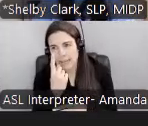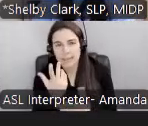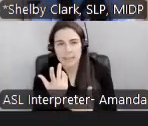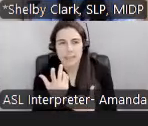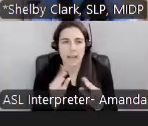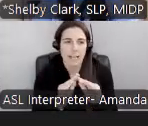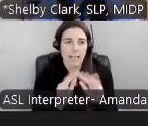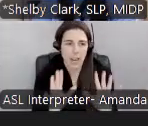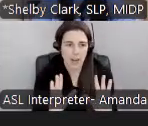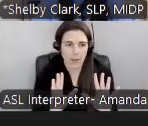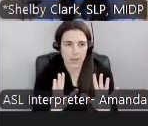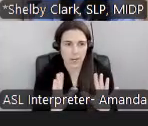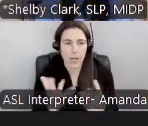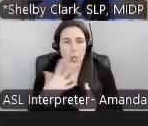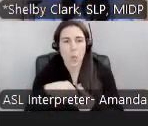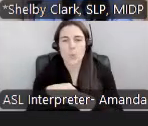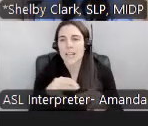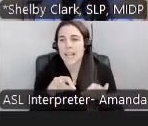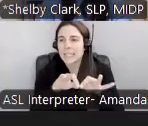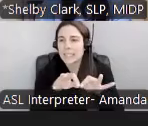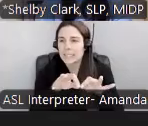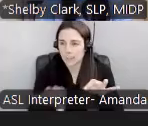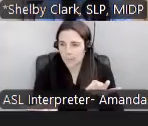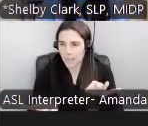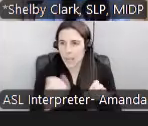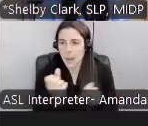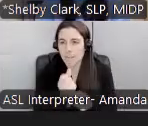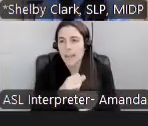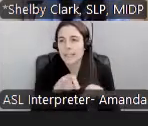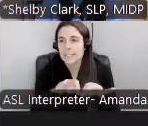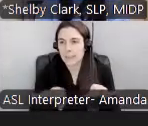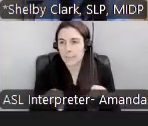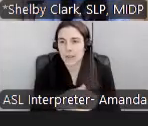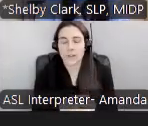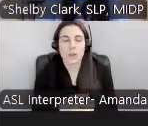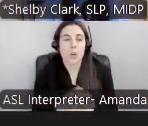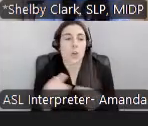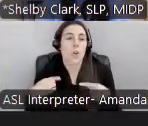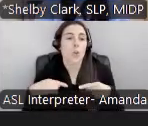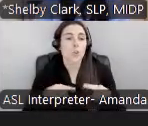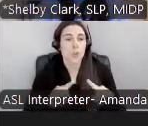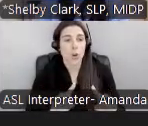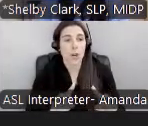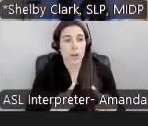simplification. So during this weatherproofing period, children